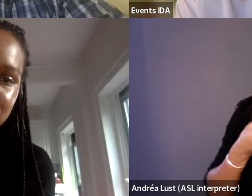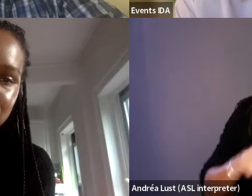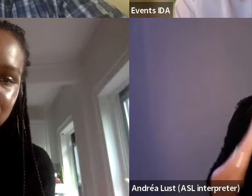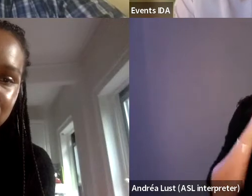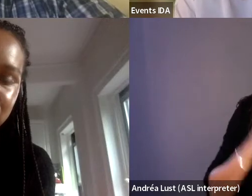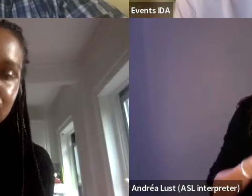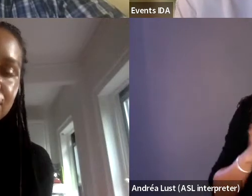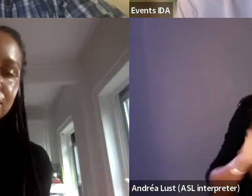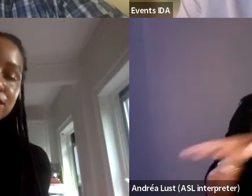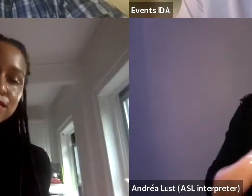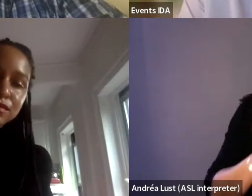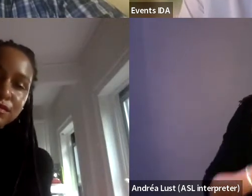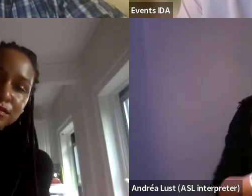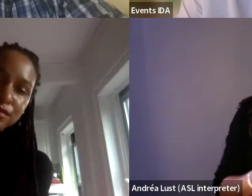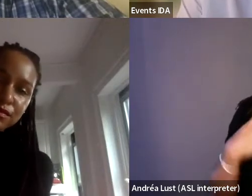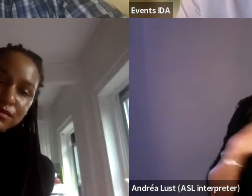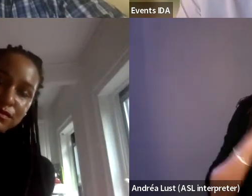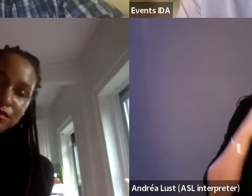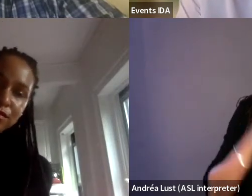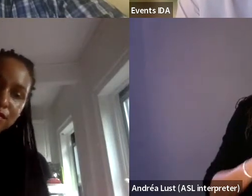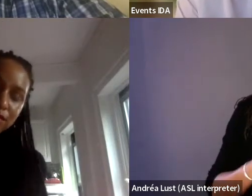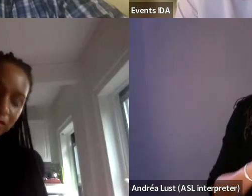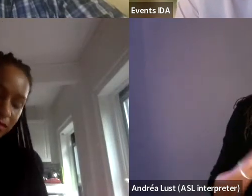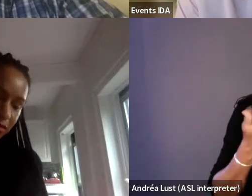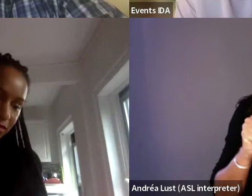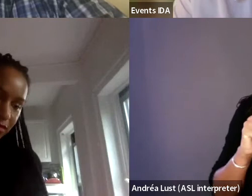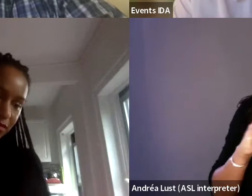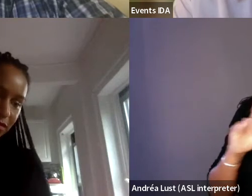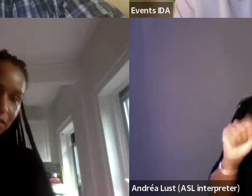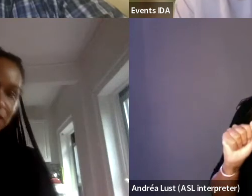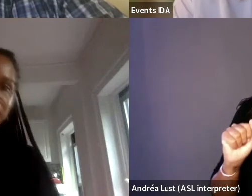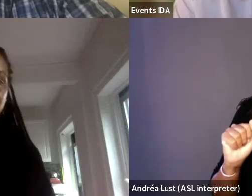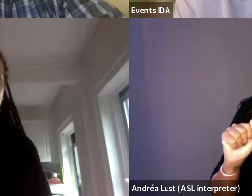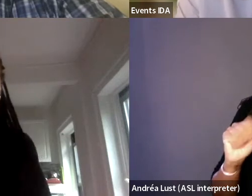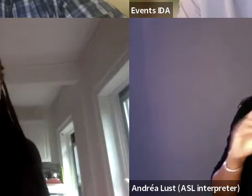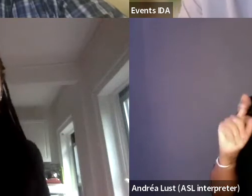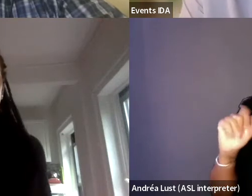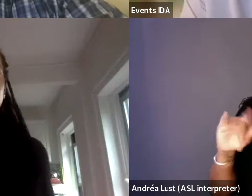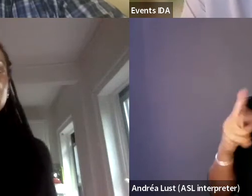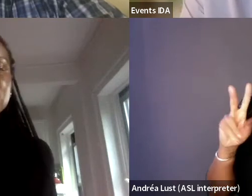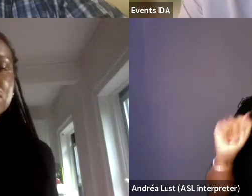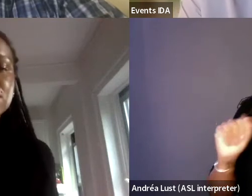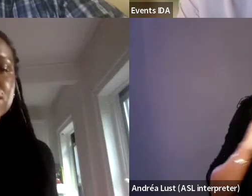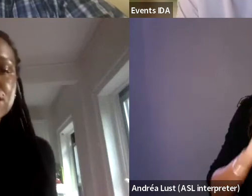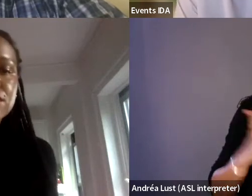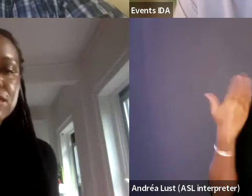We recognize that the Gabrielino Tongva are the past, present and future caretakers of the land,